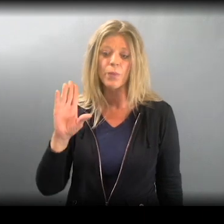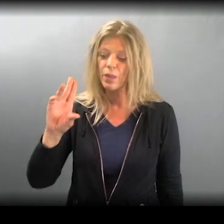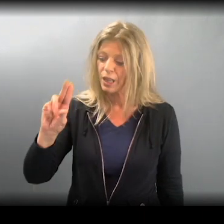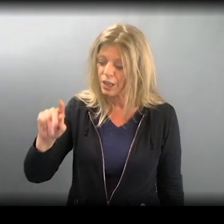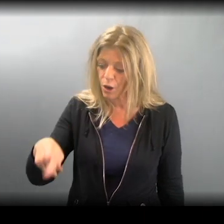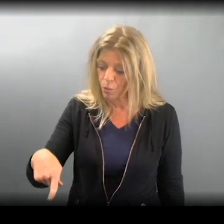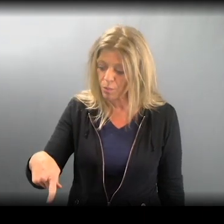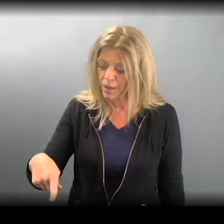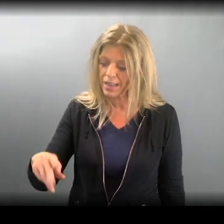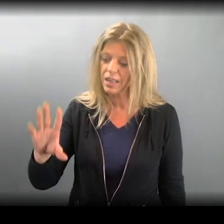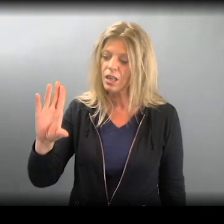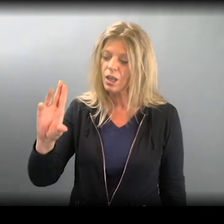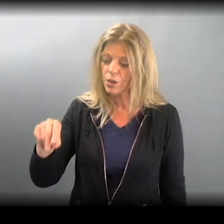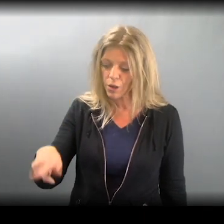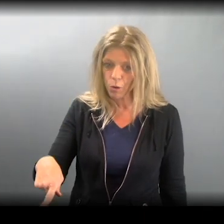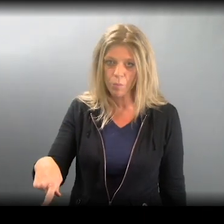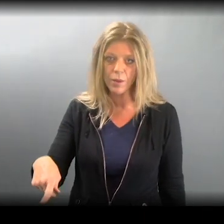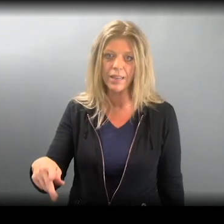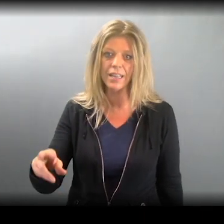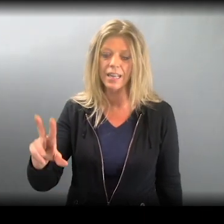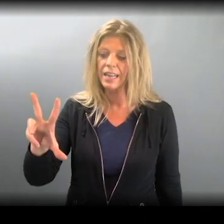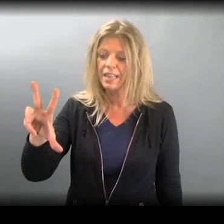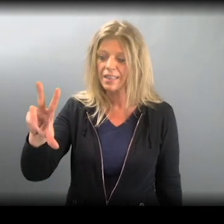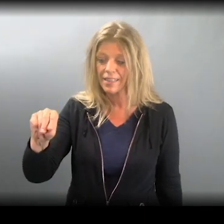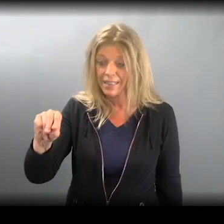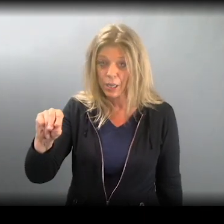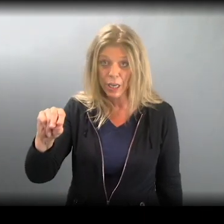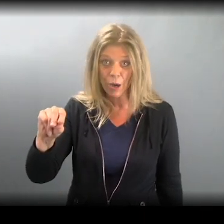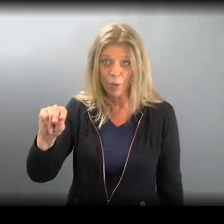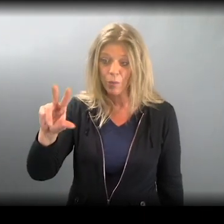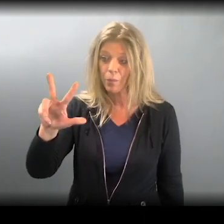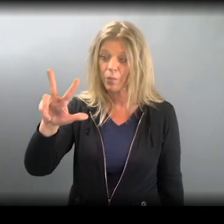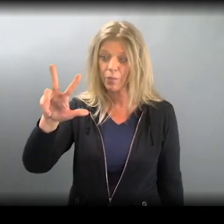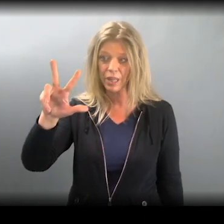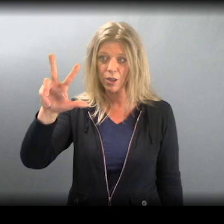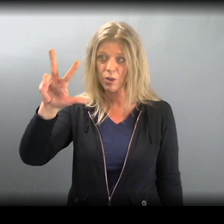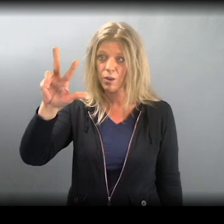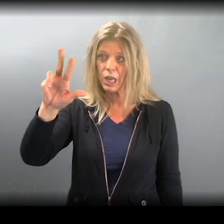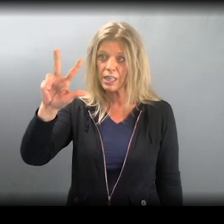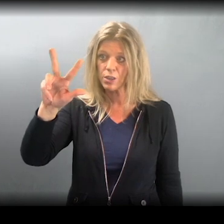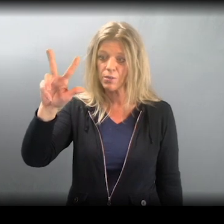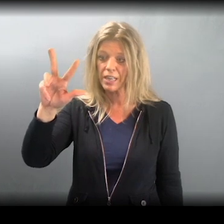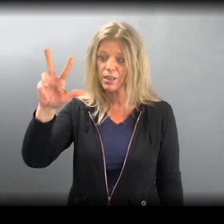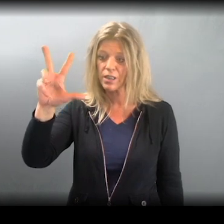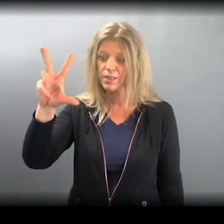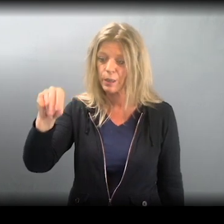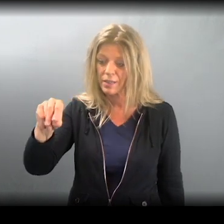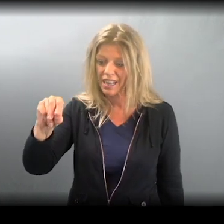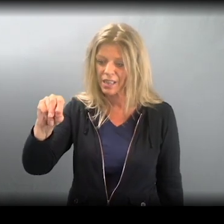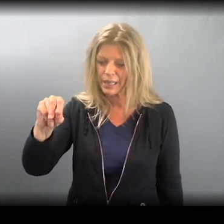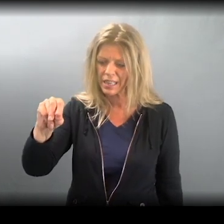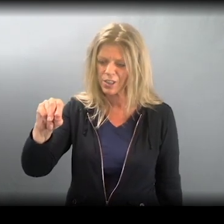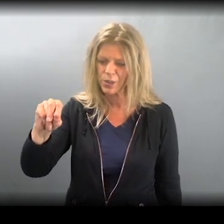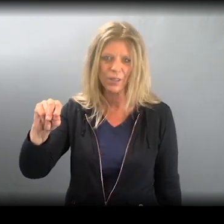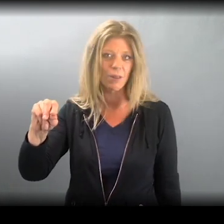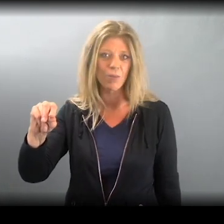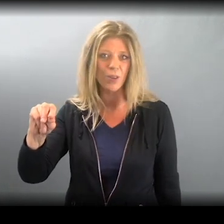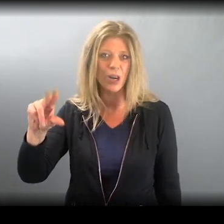NOPE This is NO. Your two fingers come down and touch your thumb for